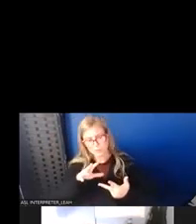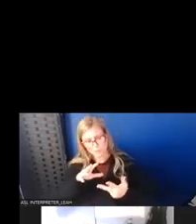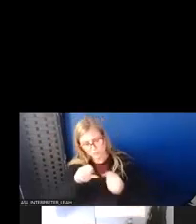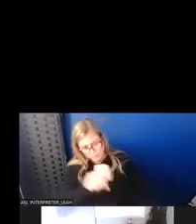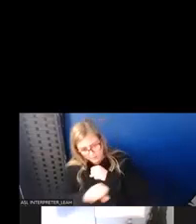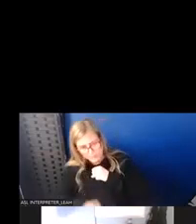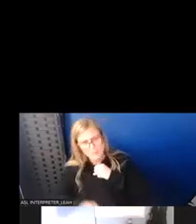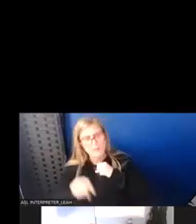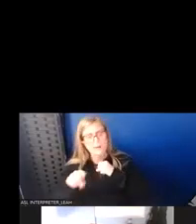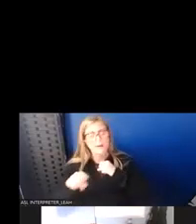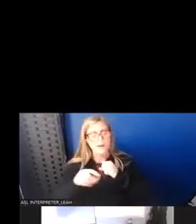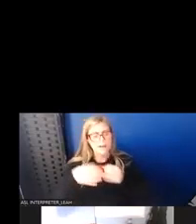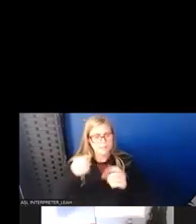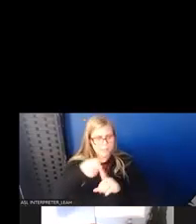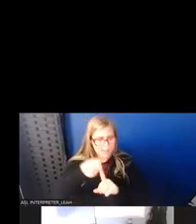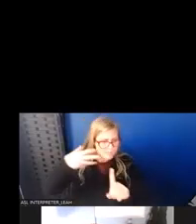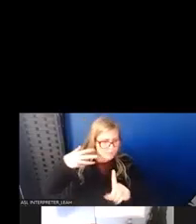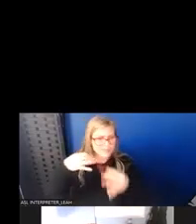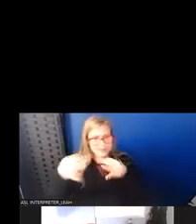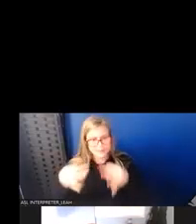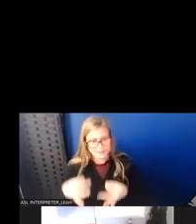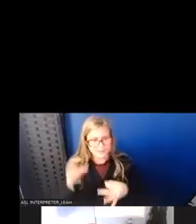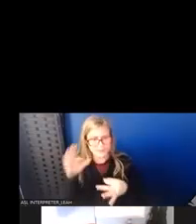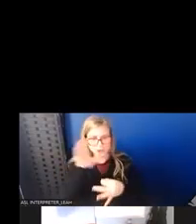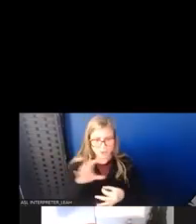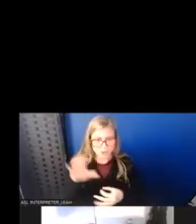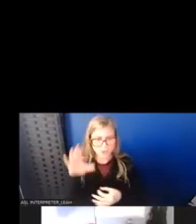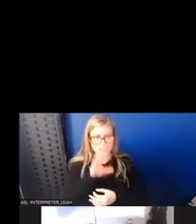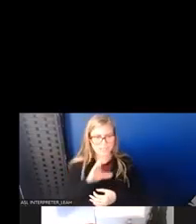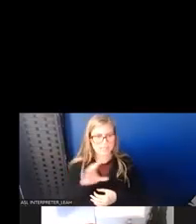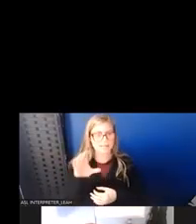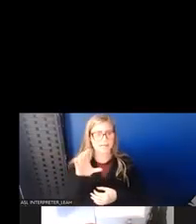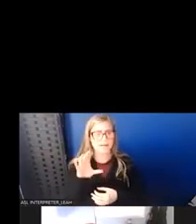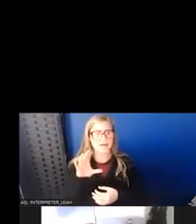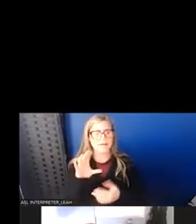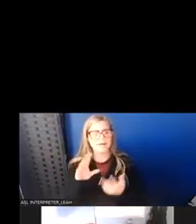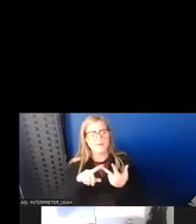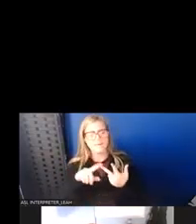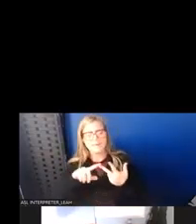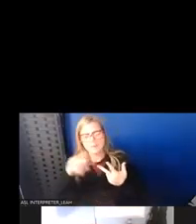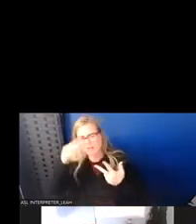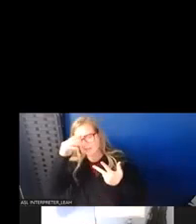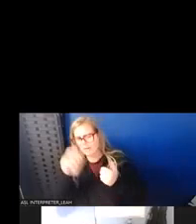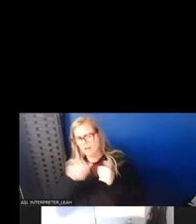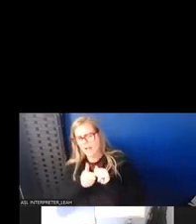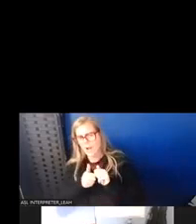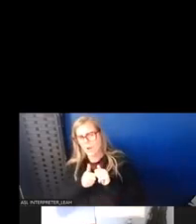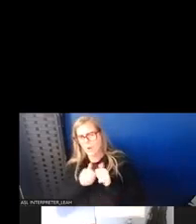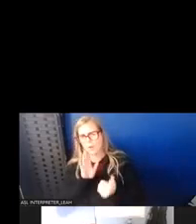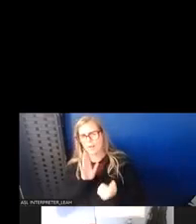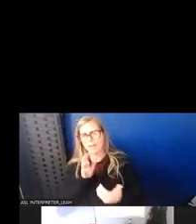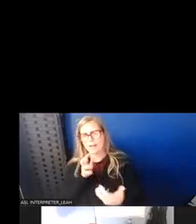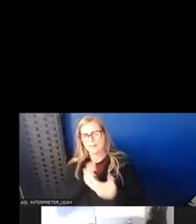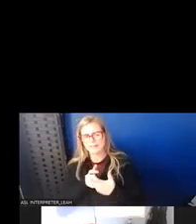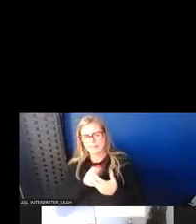we may also really want to think about how we are going to adopt our team processes based on that.